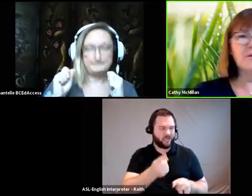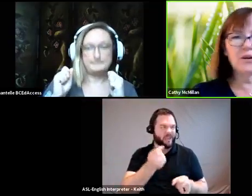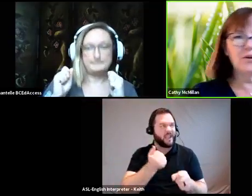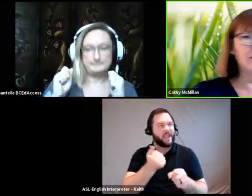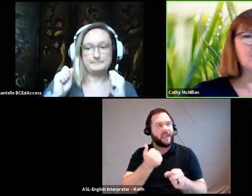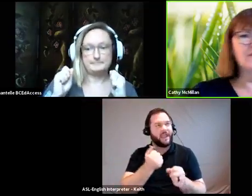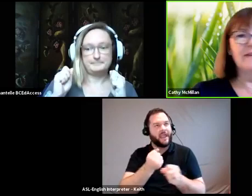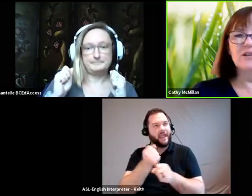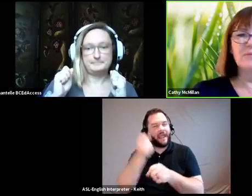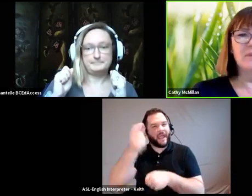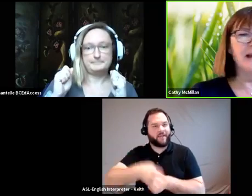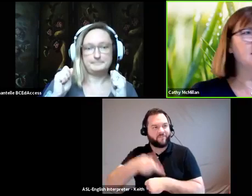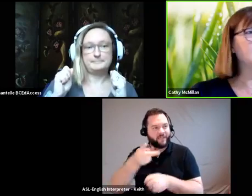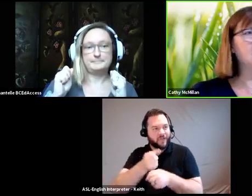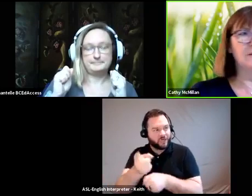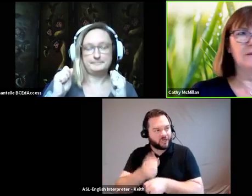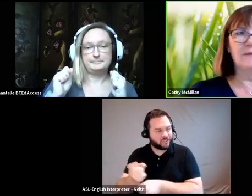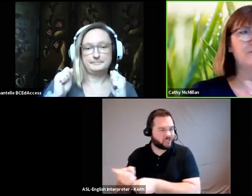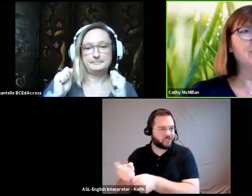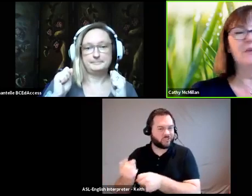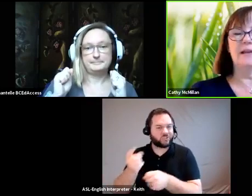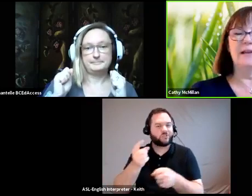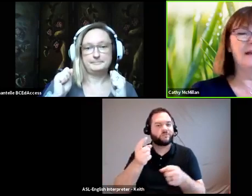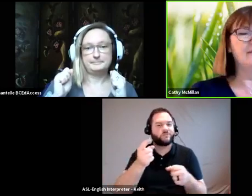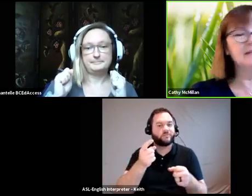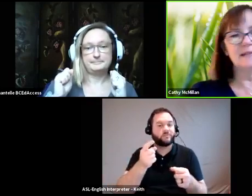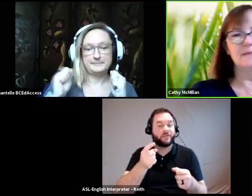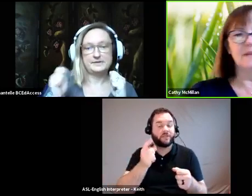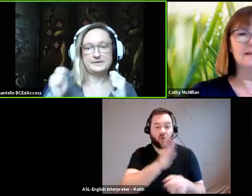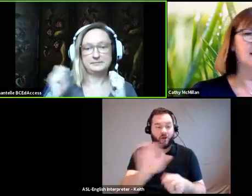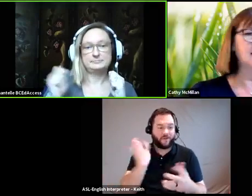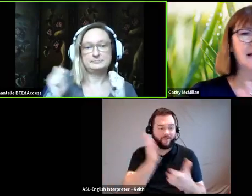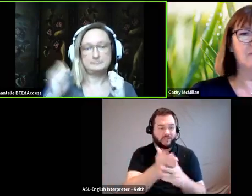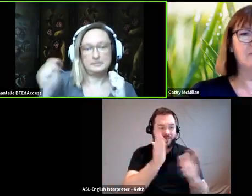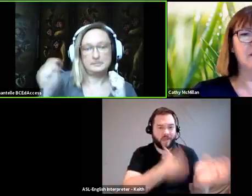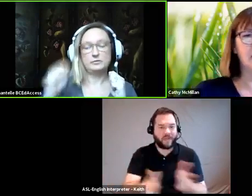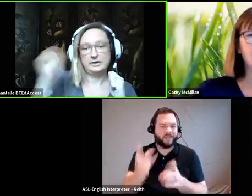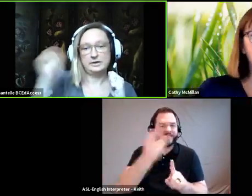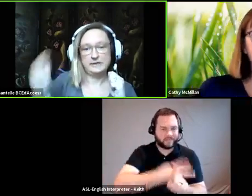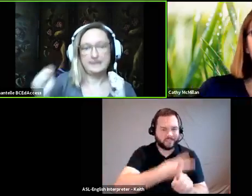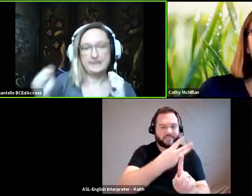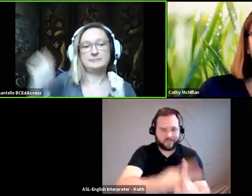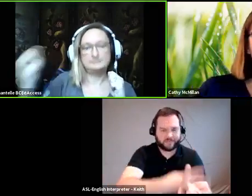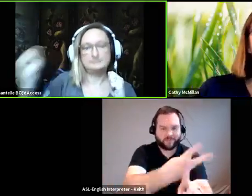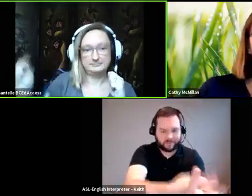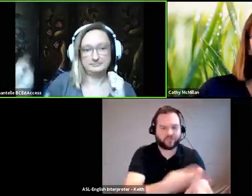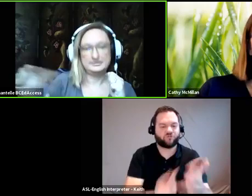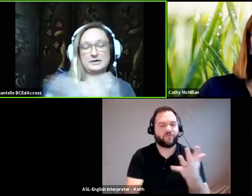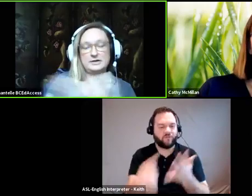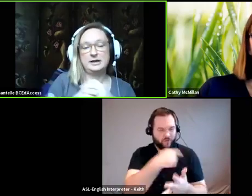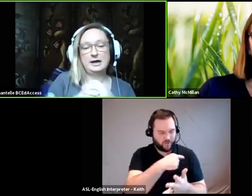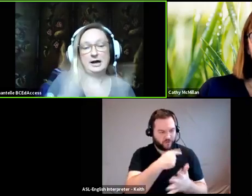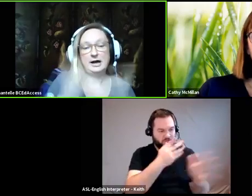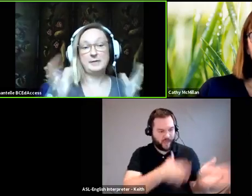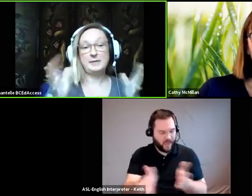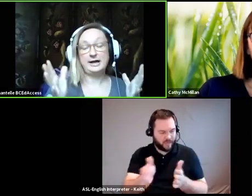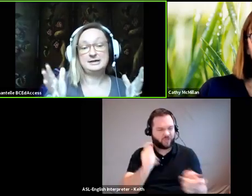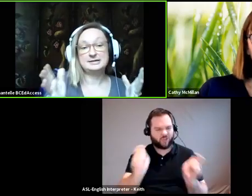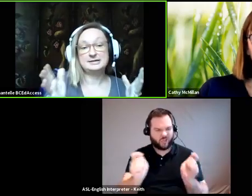yearly or halfway yearly or half a year like make your yearly or half a year like make your, your intervention. plans for free plans, frequently like every six plans, frequently like every six straight down really look at